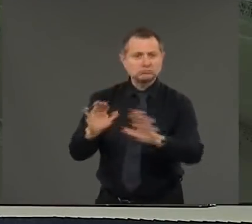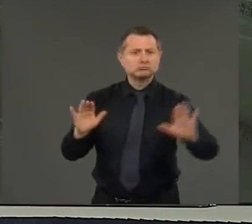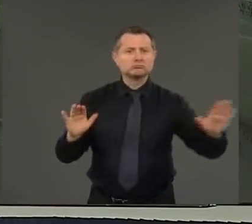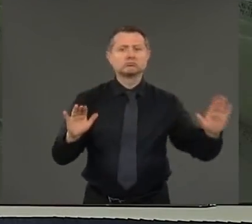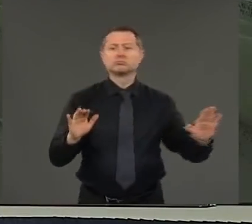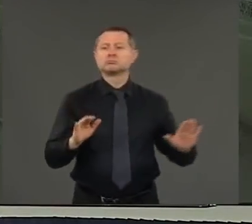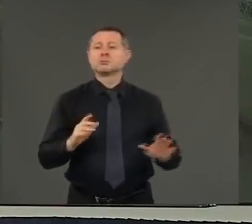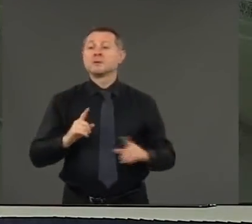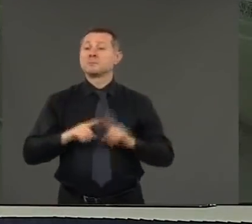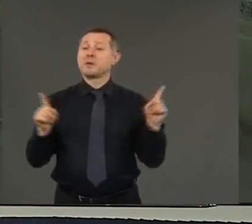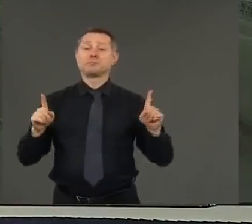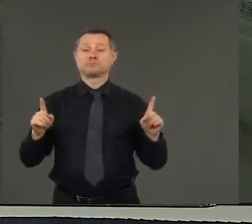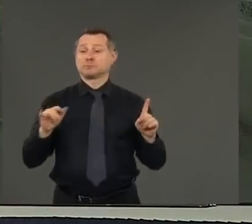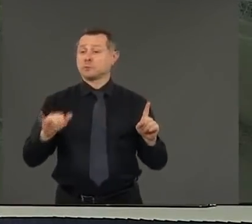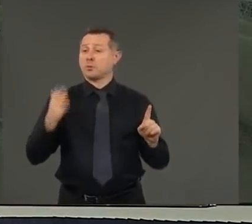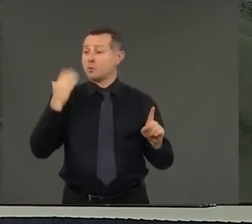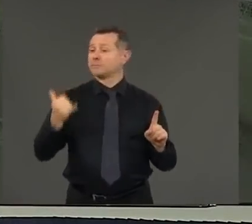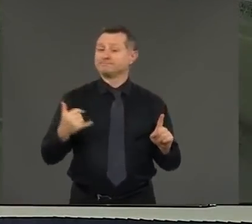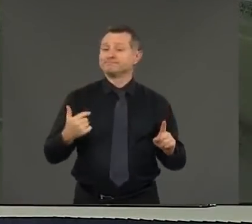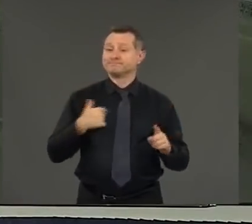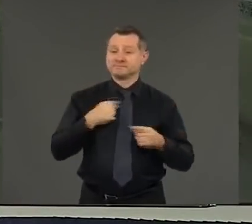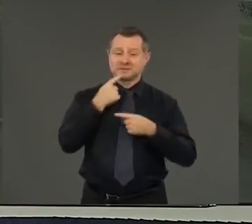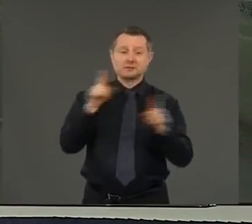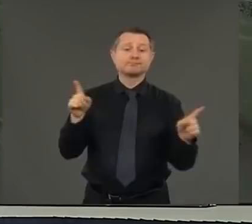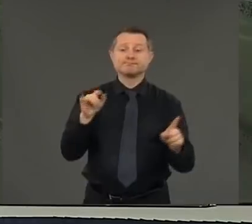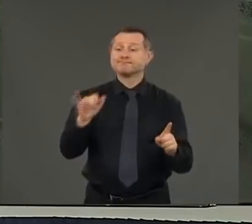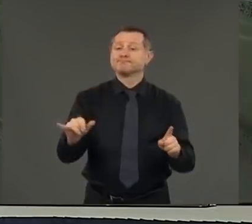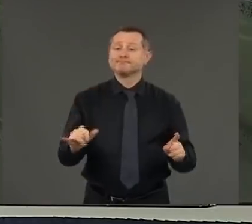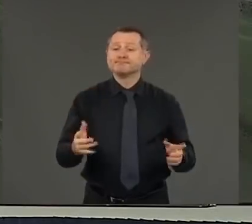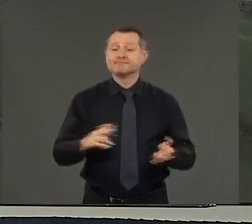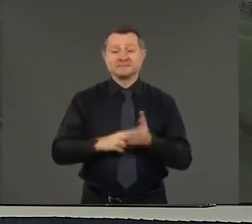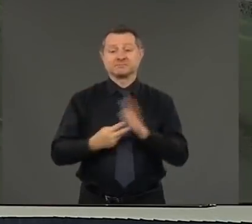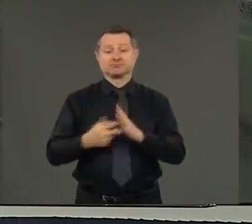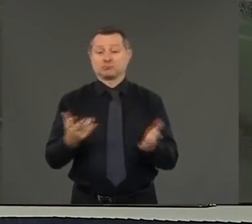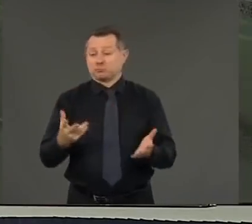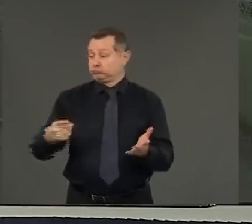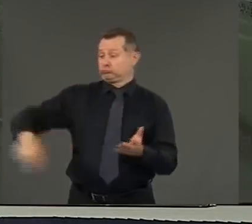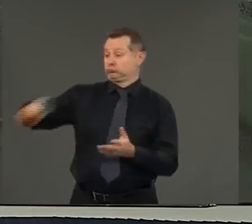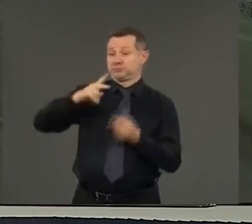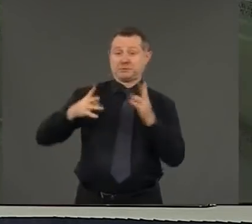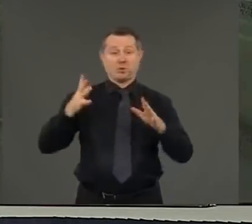DECISION AND A LOT OF PEOPLE OPPOSED IT AND I UNDERSTAND WHY,